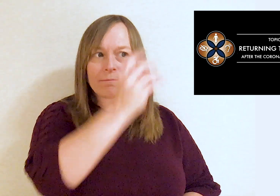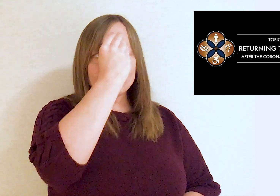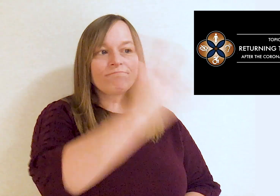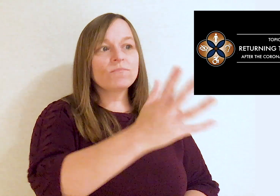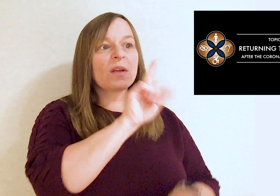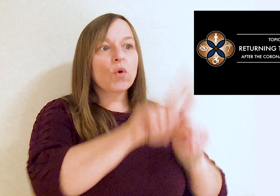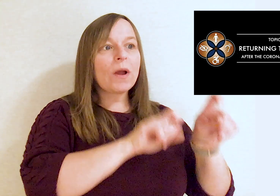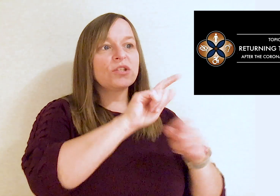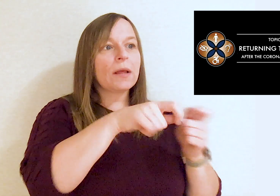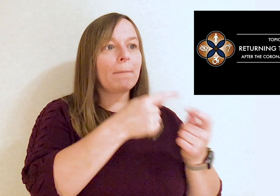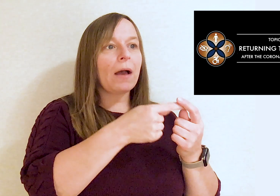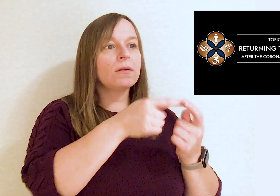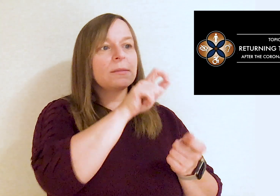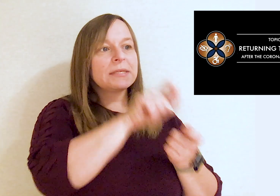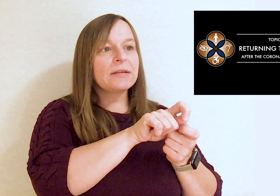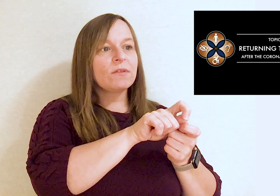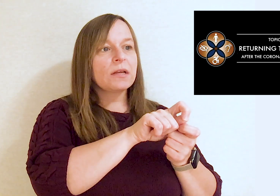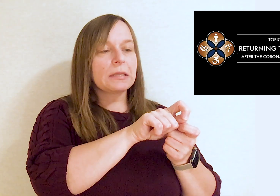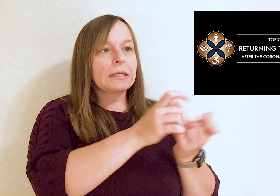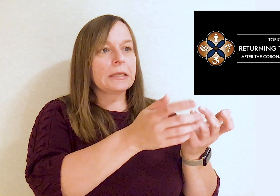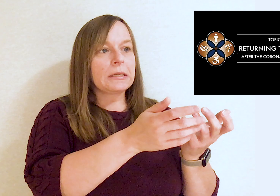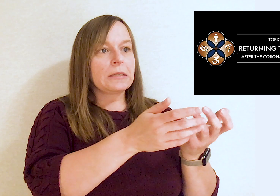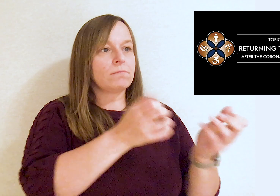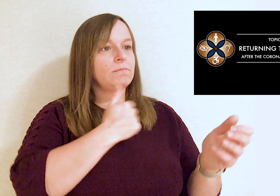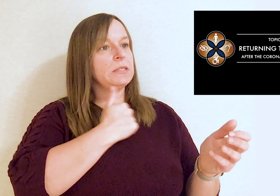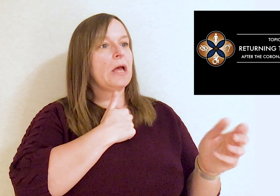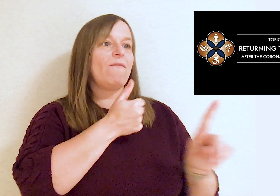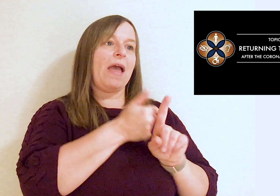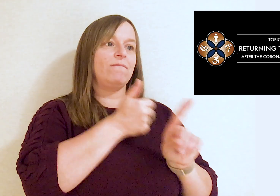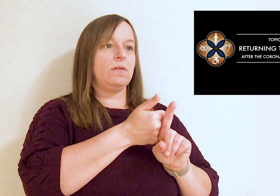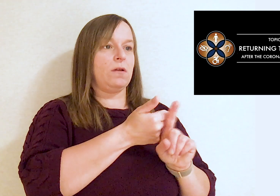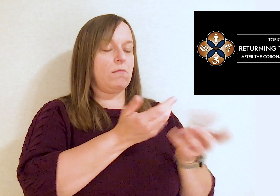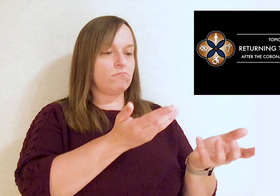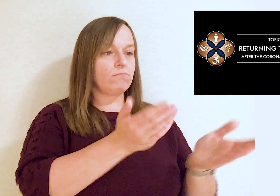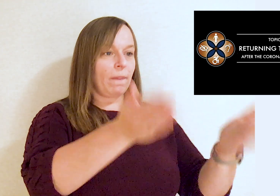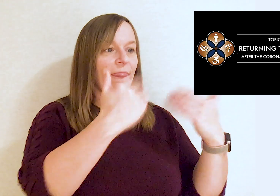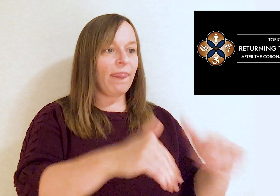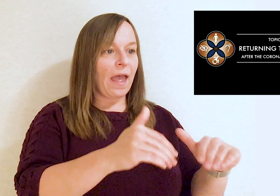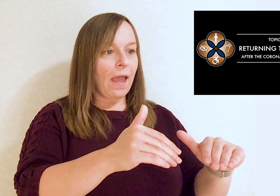that they have questions about what they should do to self-advocate. And then--